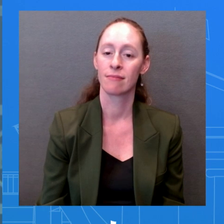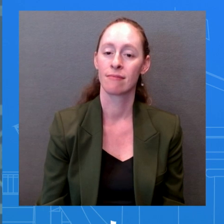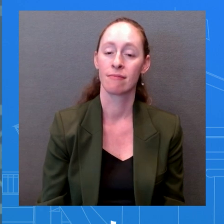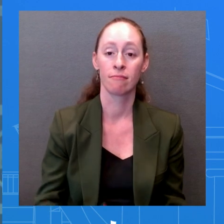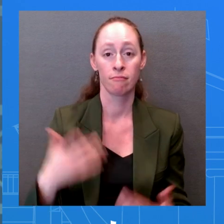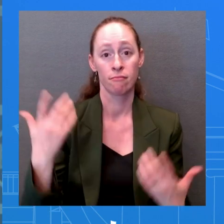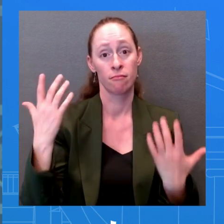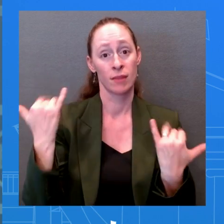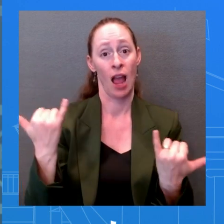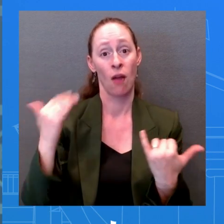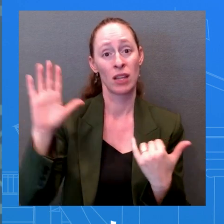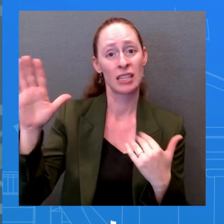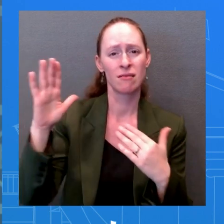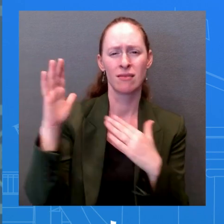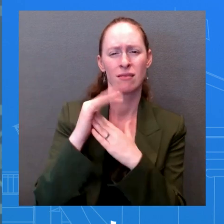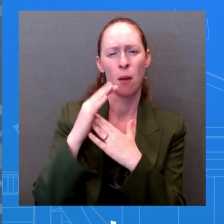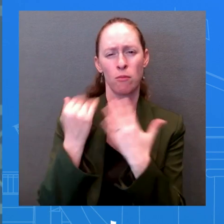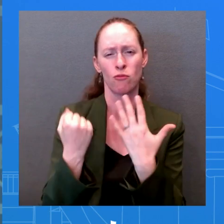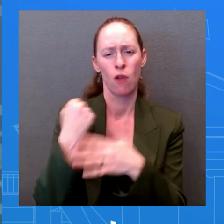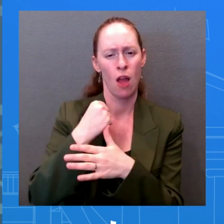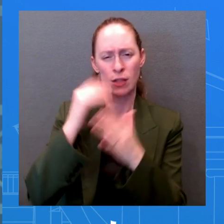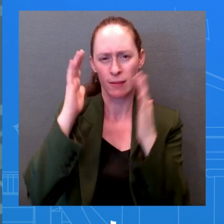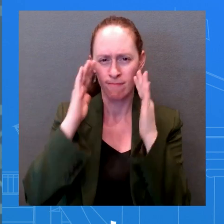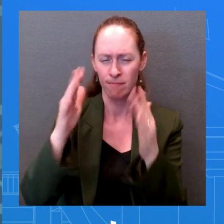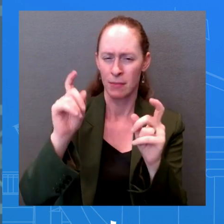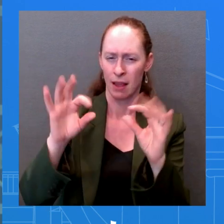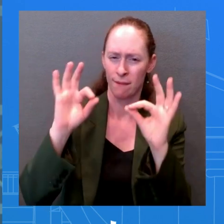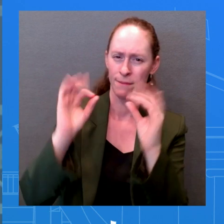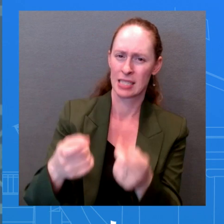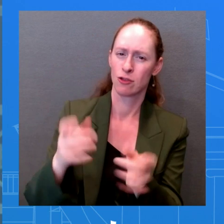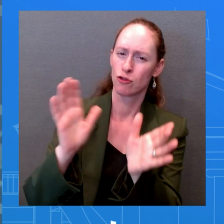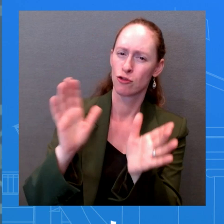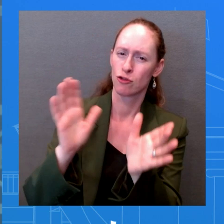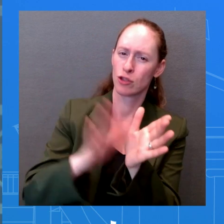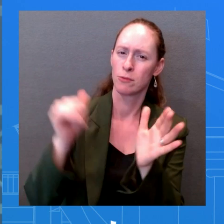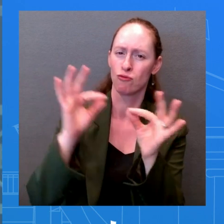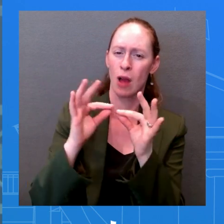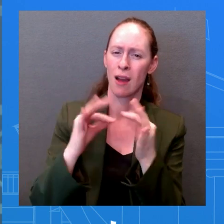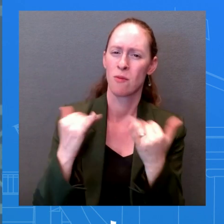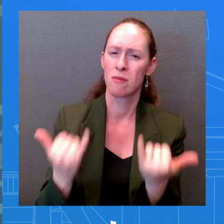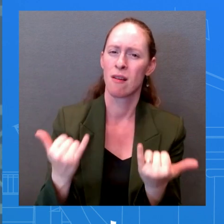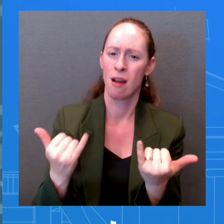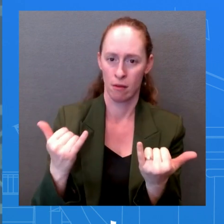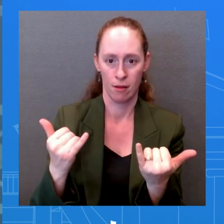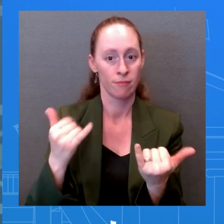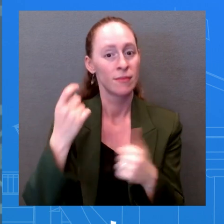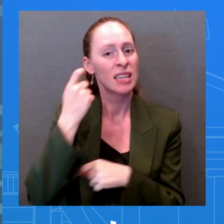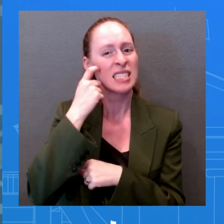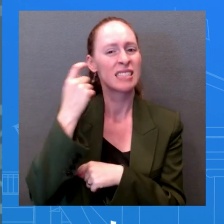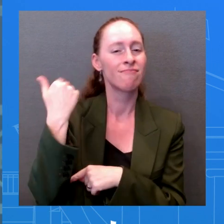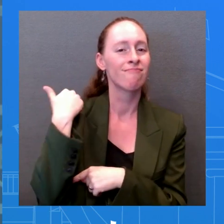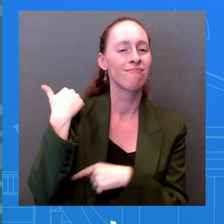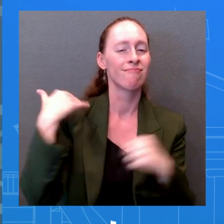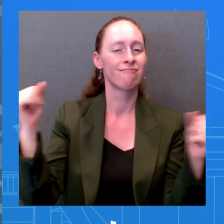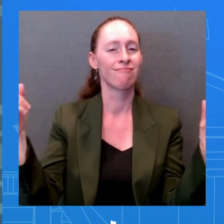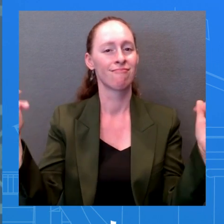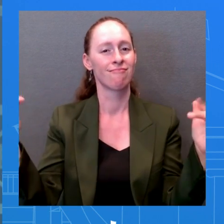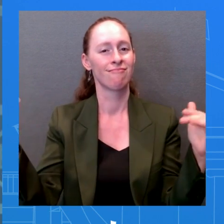where the President held an event on the South Lawn with thousands of supporters, thousands of Americans on the South Lawn,